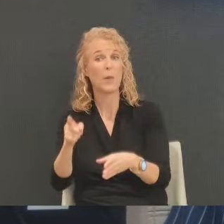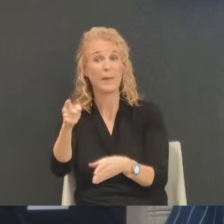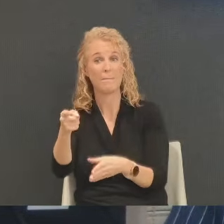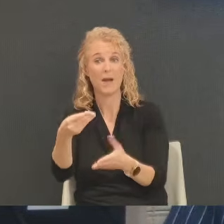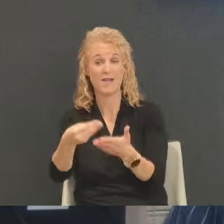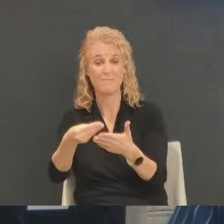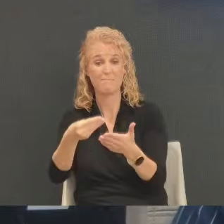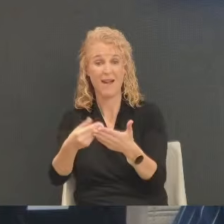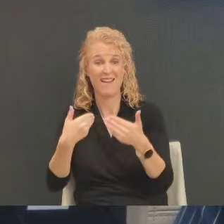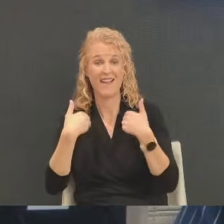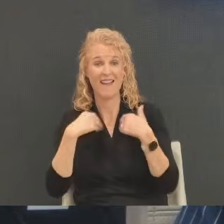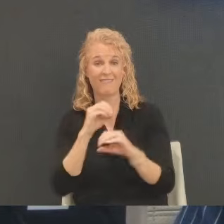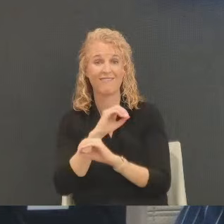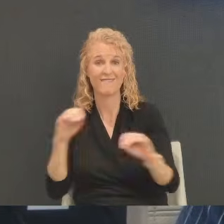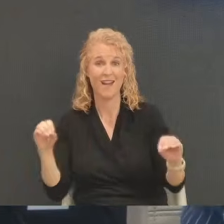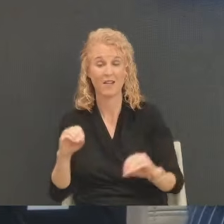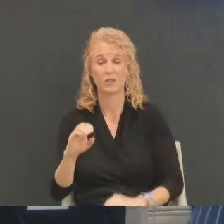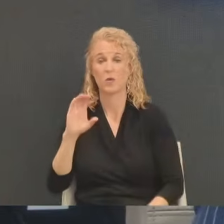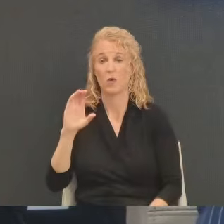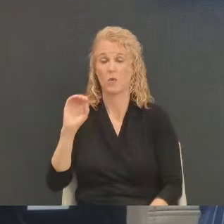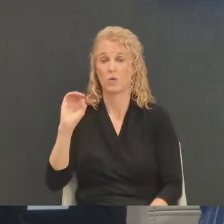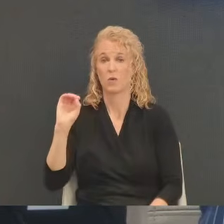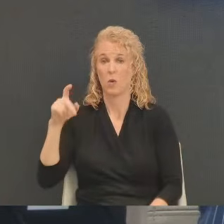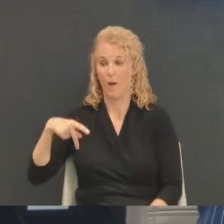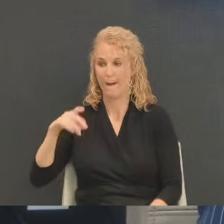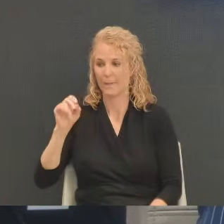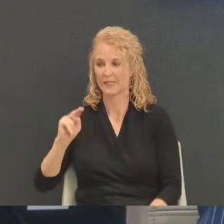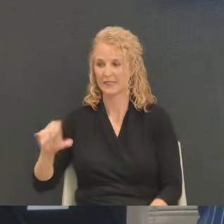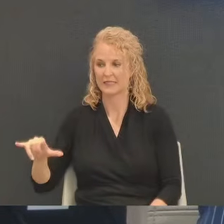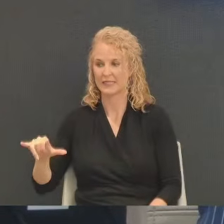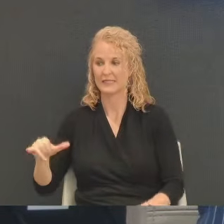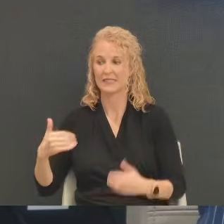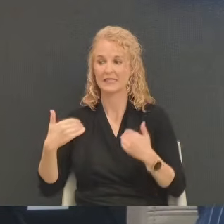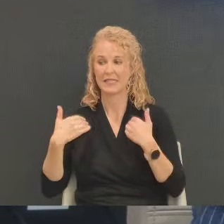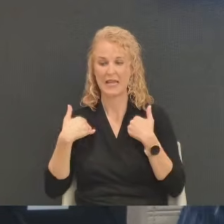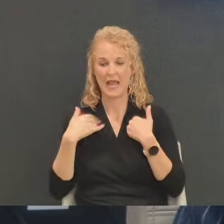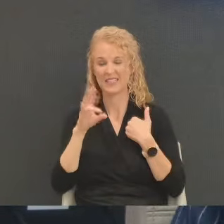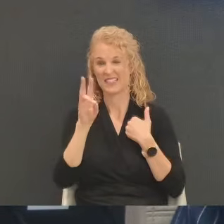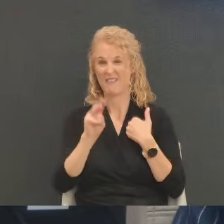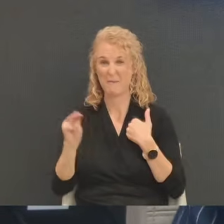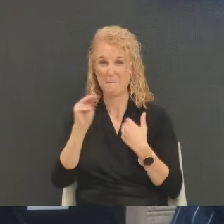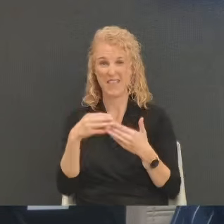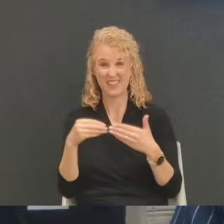And so the co-op cincy has a program. They have about $7 million what they told us to help the